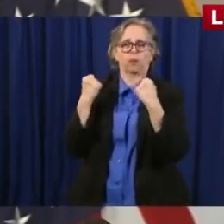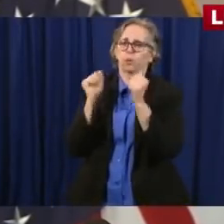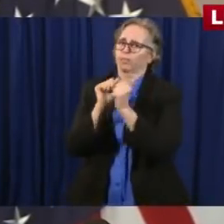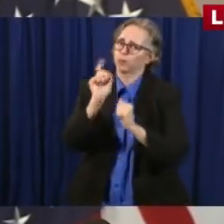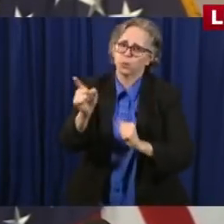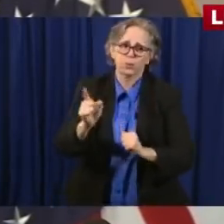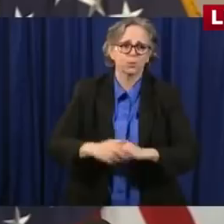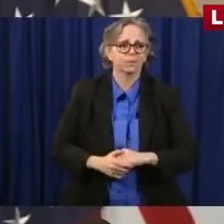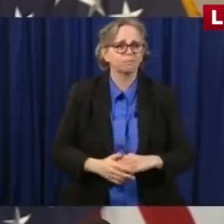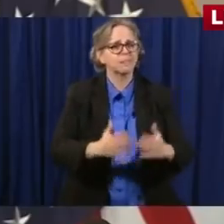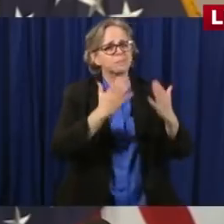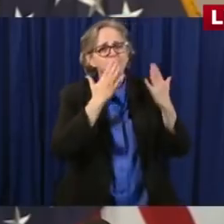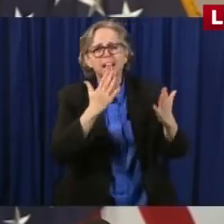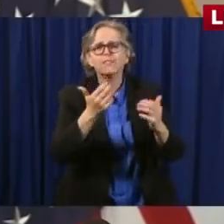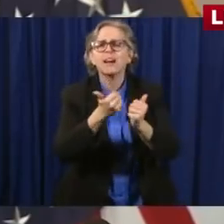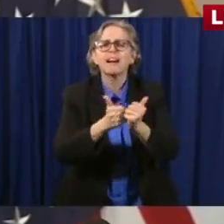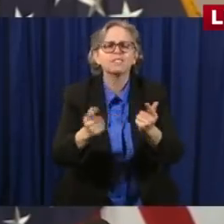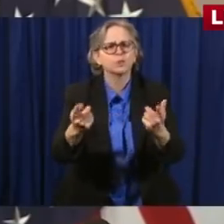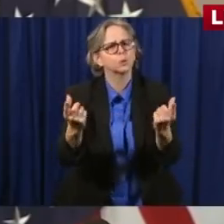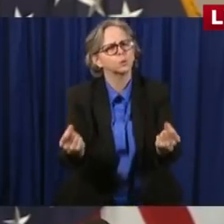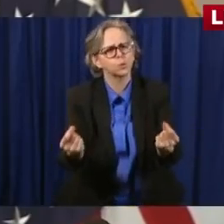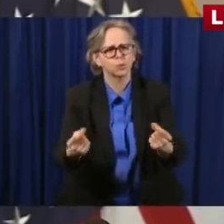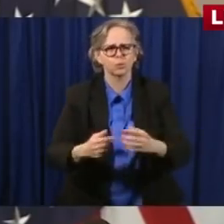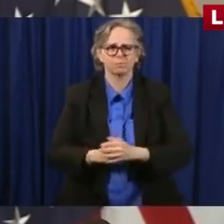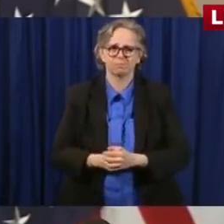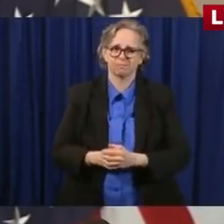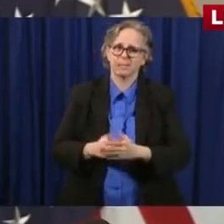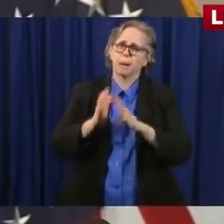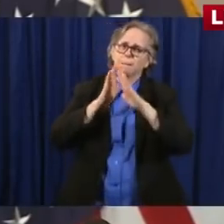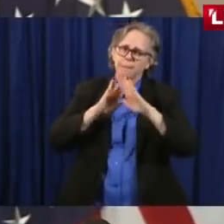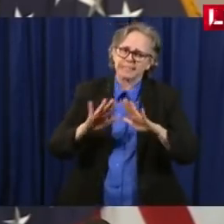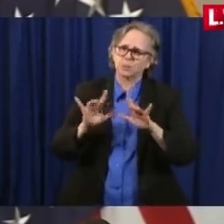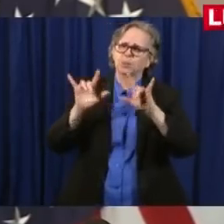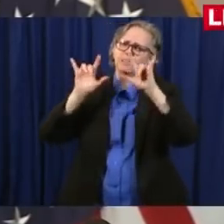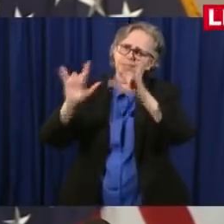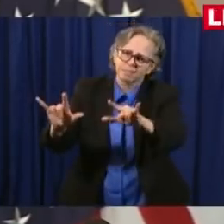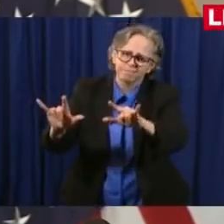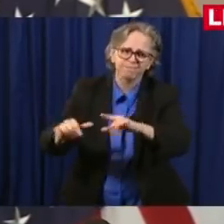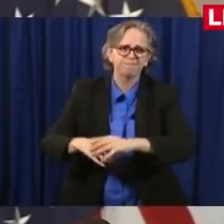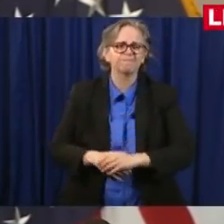HOW WANT TO SAY THANK YOU TO ALL OF YOU ON THE FRONT LINES.